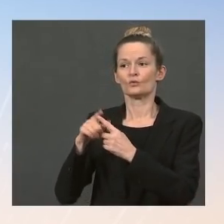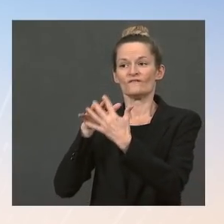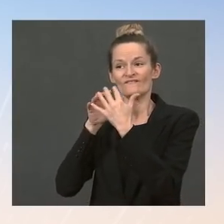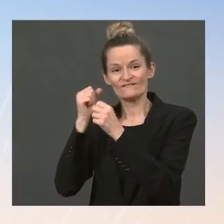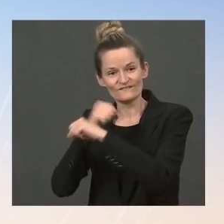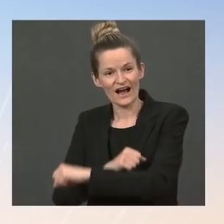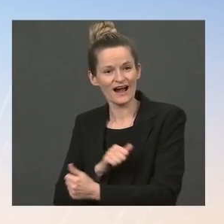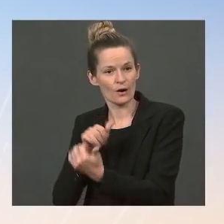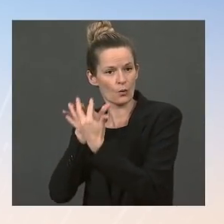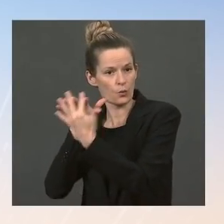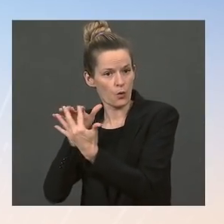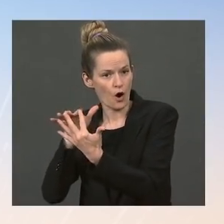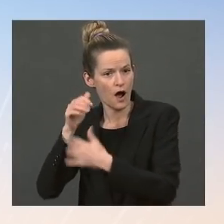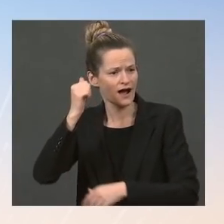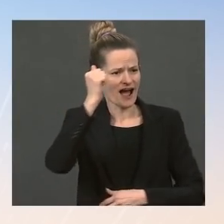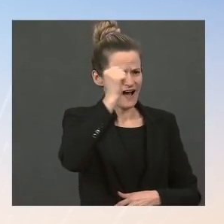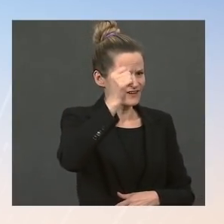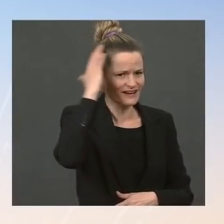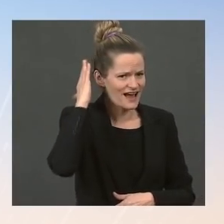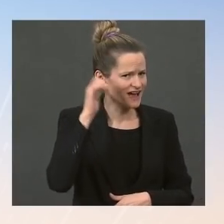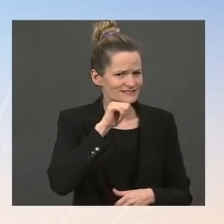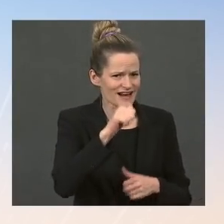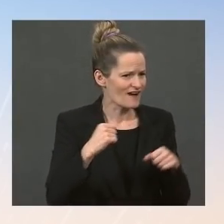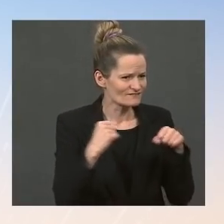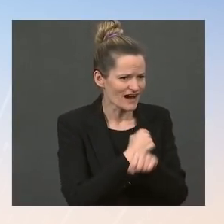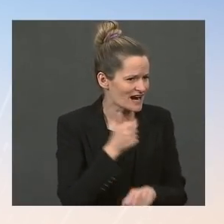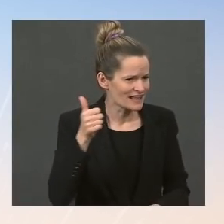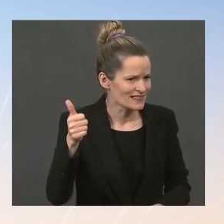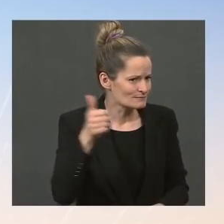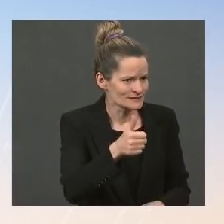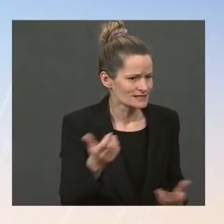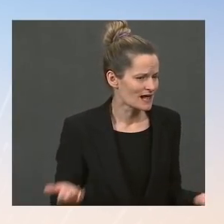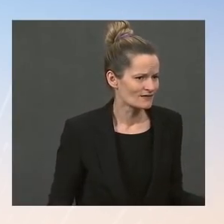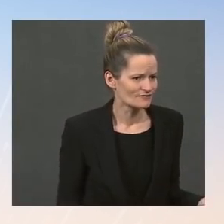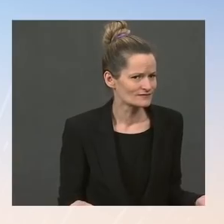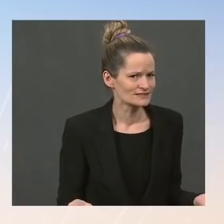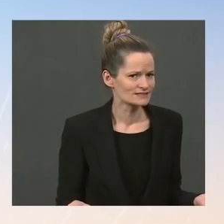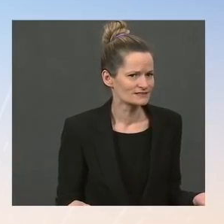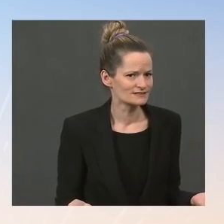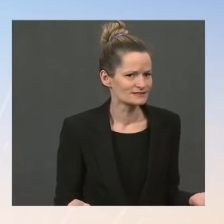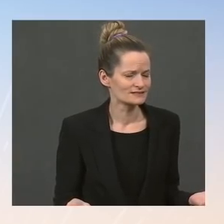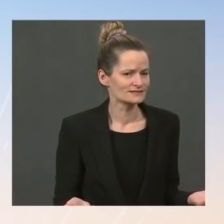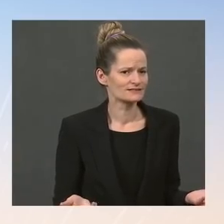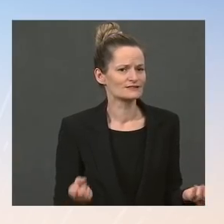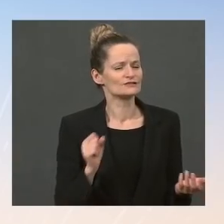The Press: Following up on the question earlier, the Democrats, when they had control -- unified control in 2010,